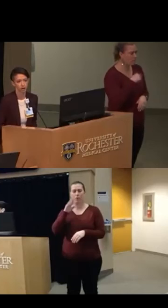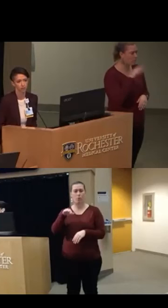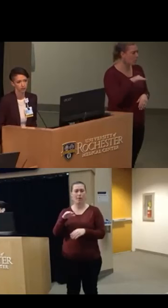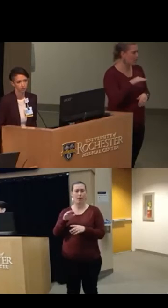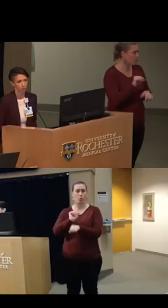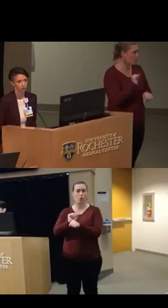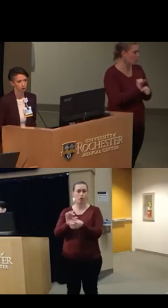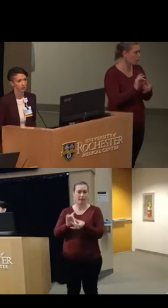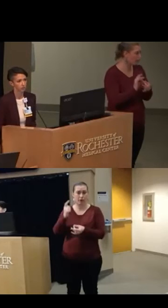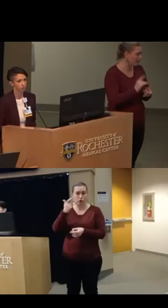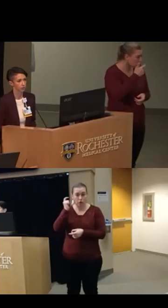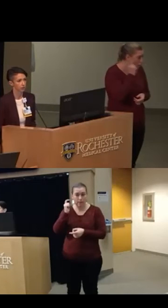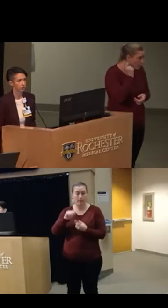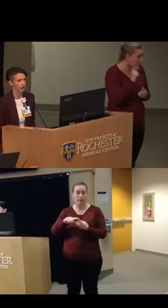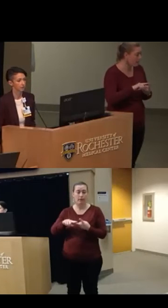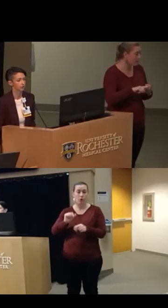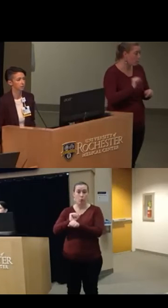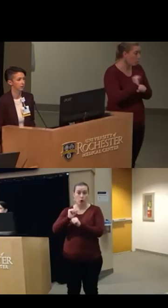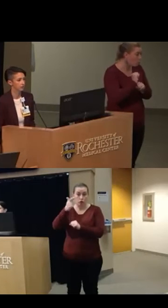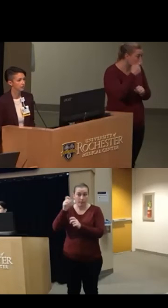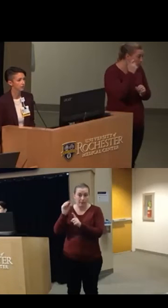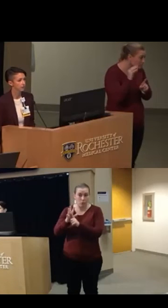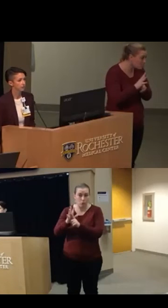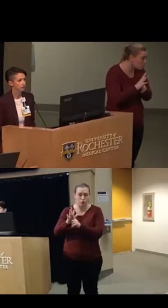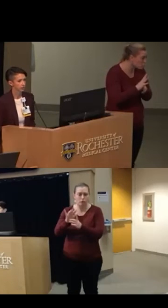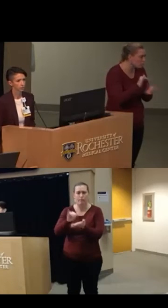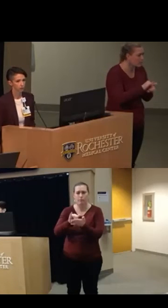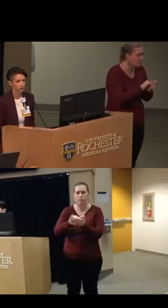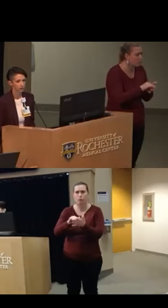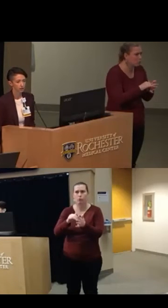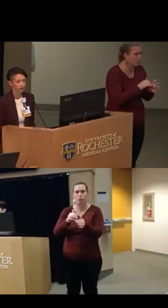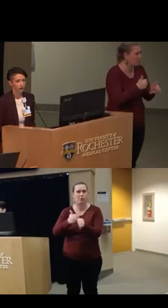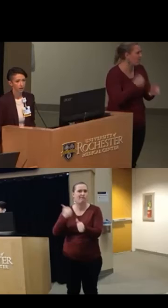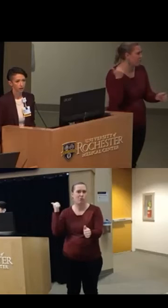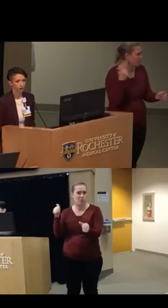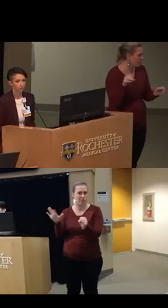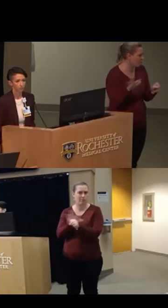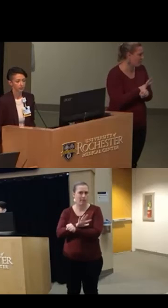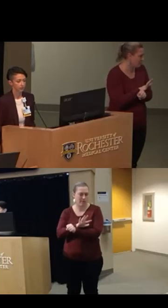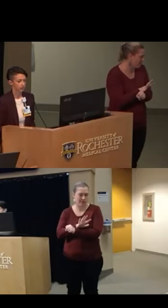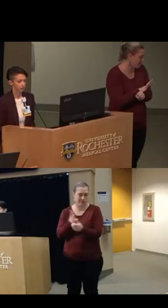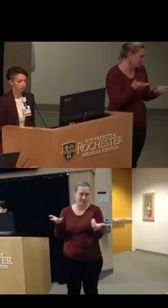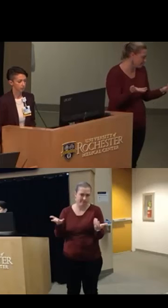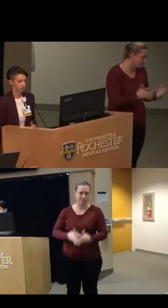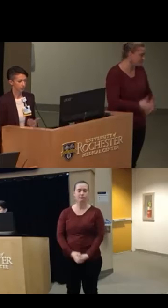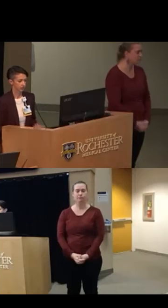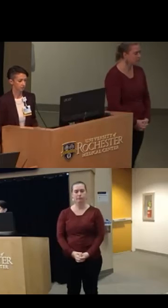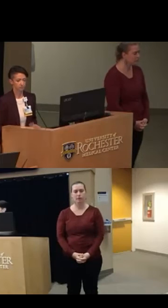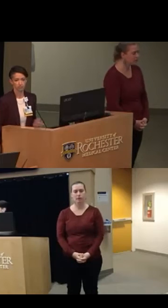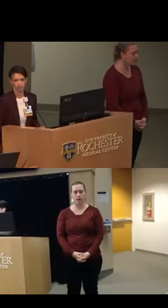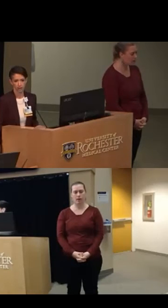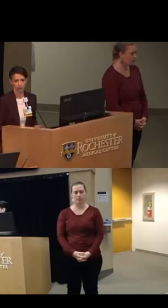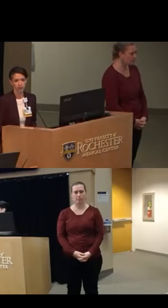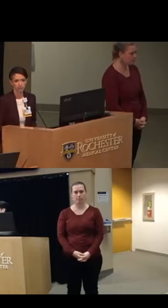traumas and work trauma exposures cannot fully be prevented in this work um they can be a part of